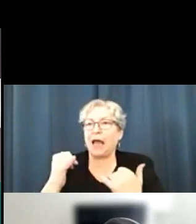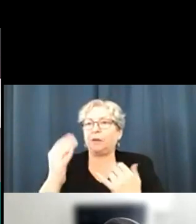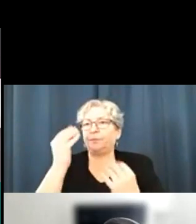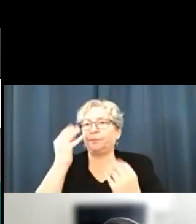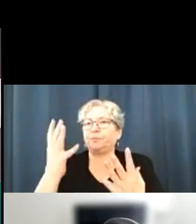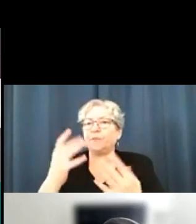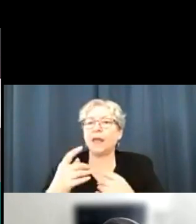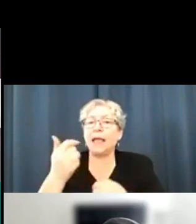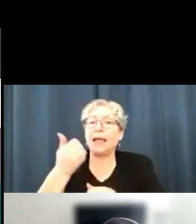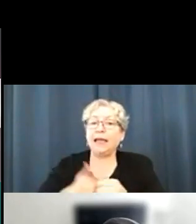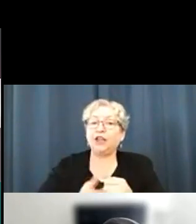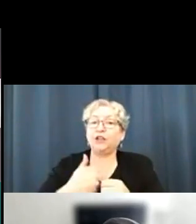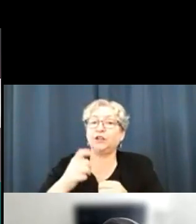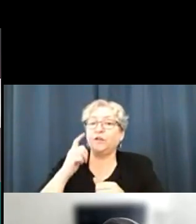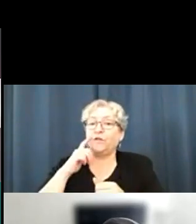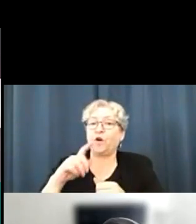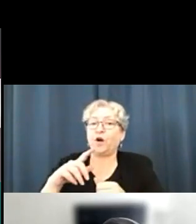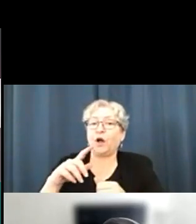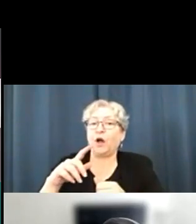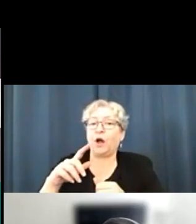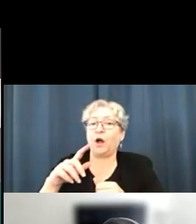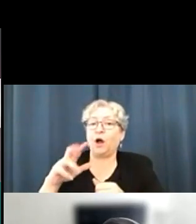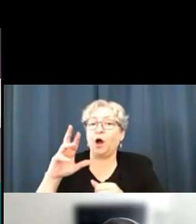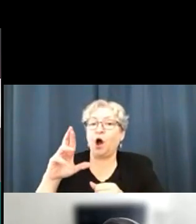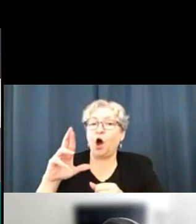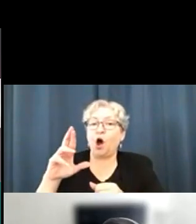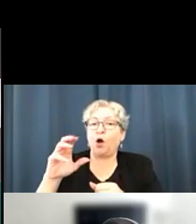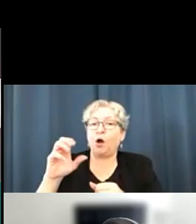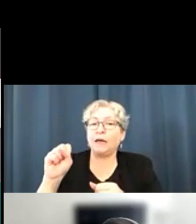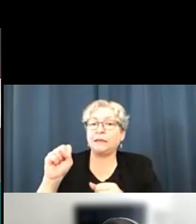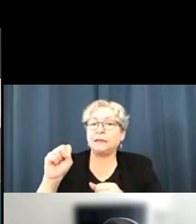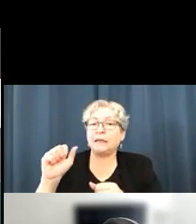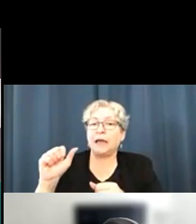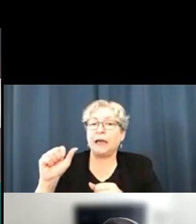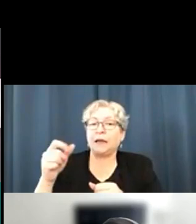Each of the RSA-PTIs and hopefully, you know who yours is,